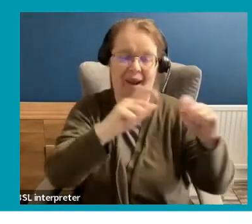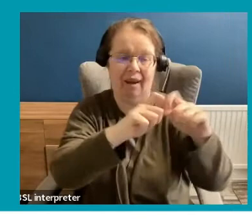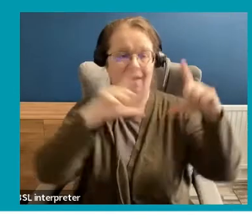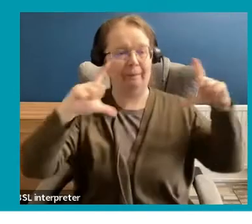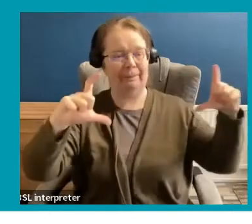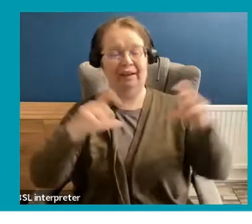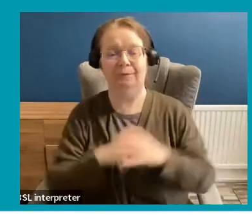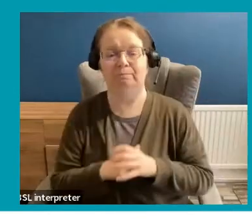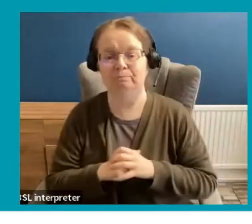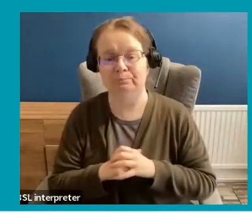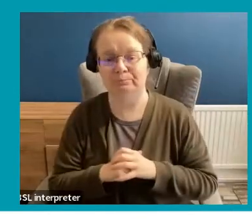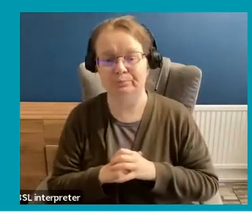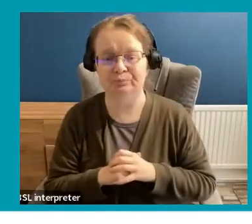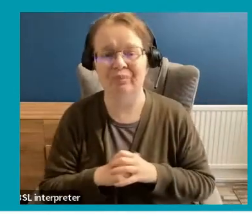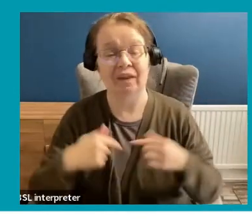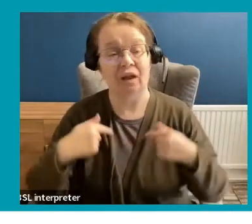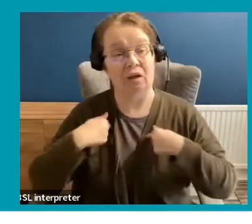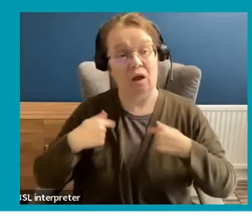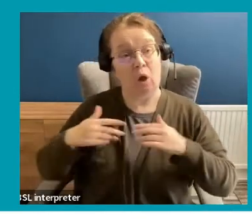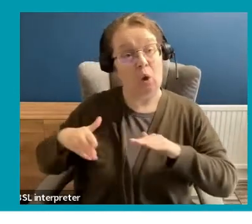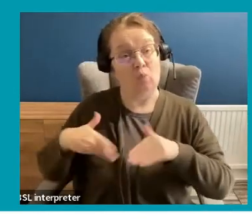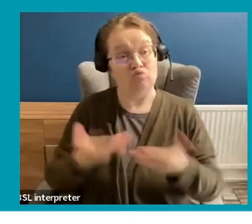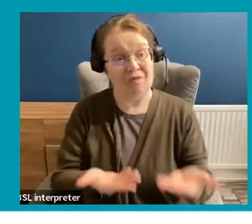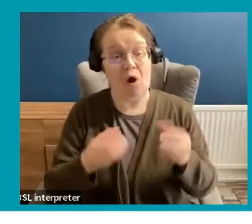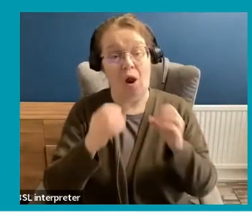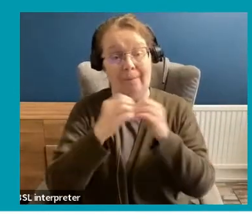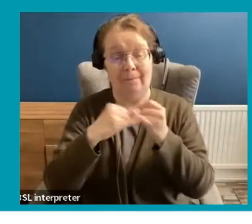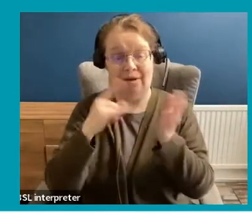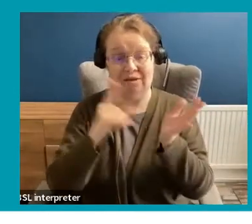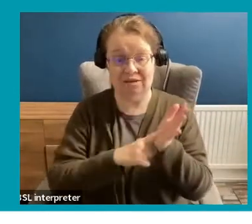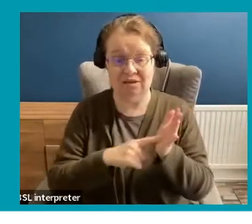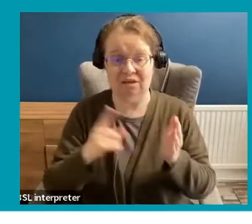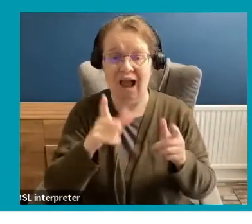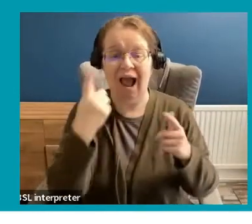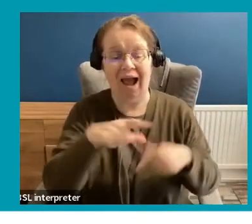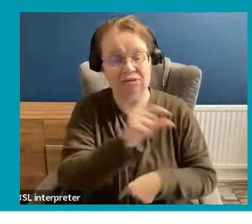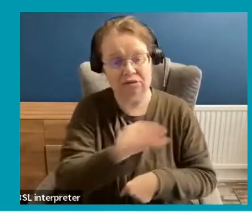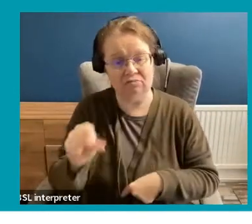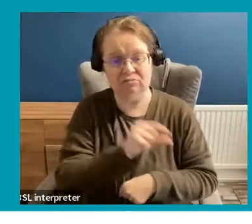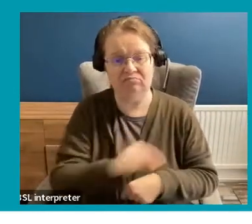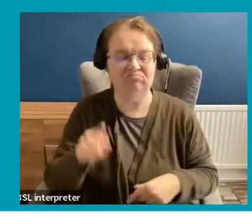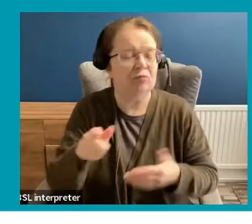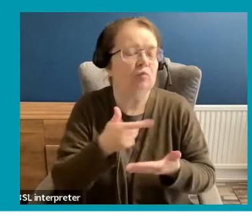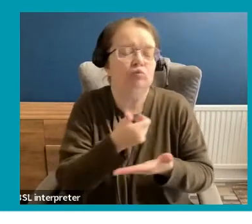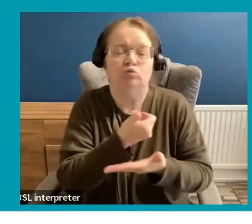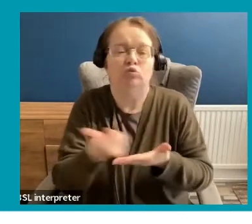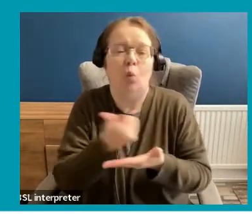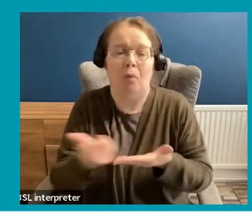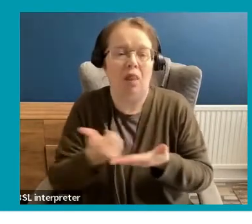We provide BSL and closed captioning as a matter of force when people need it or